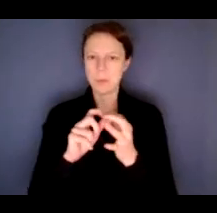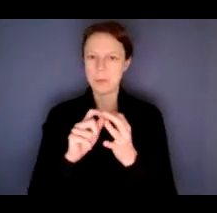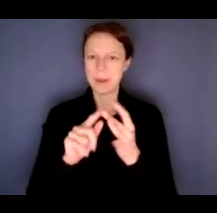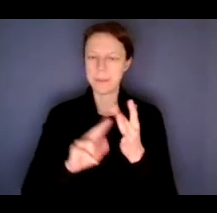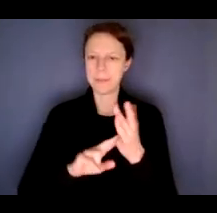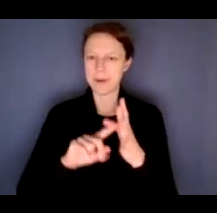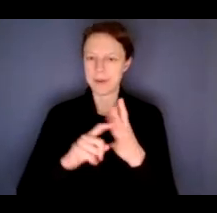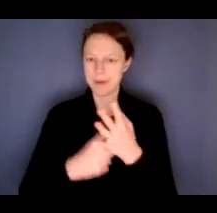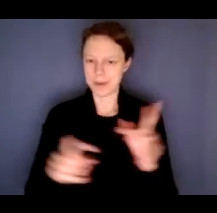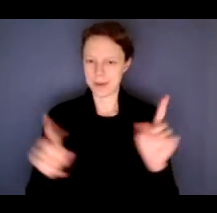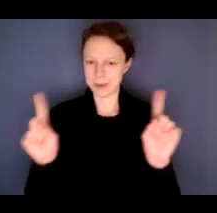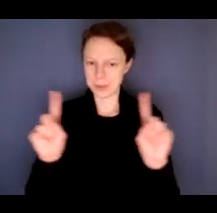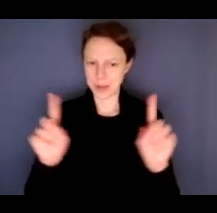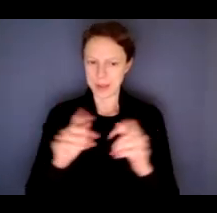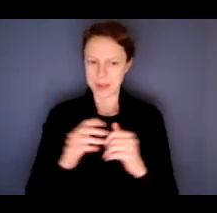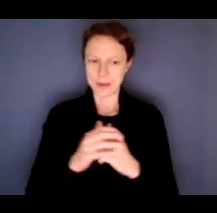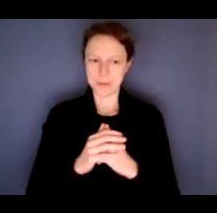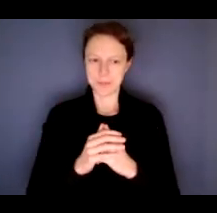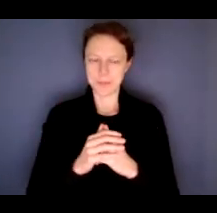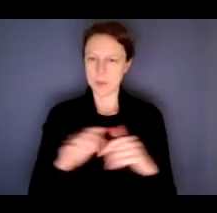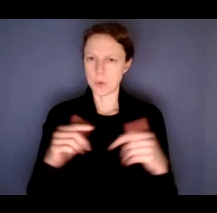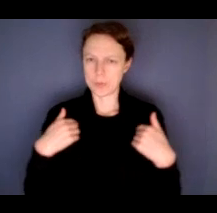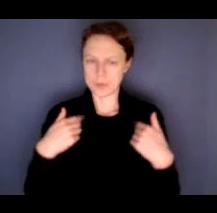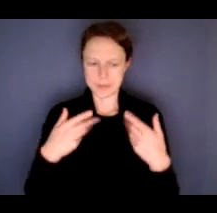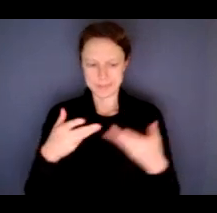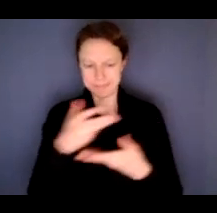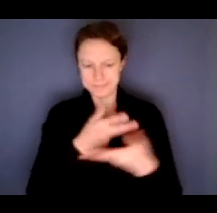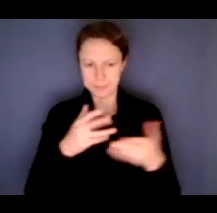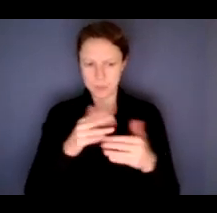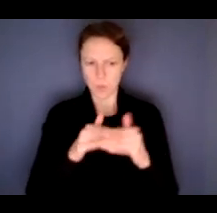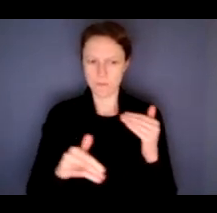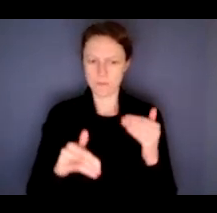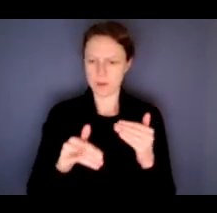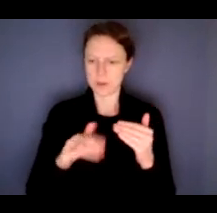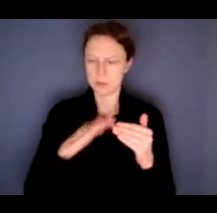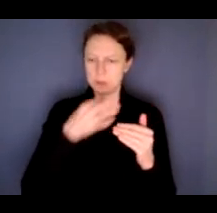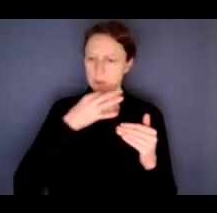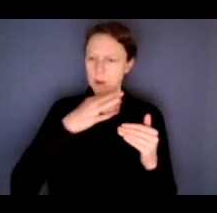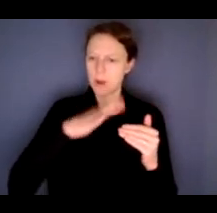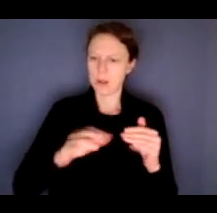who's who in the child protection system. My name is Katherine Bowden. If you don't know me